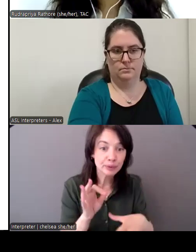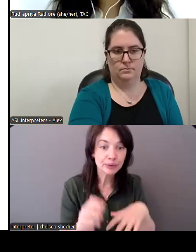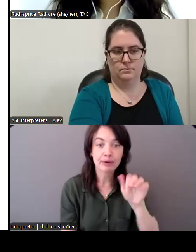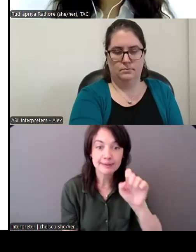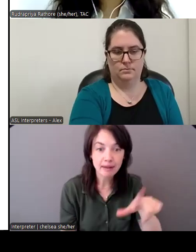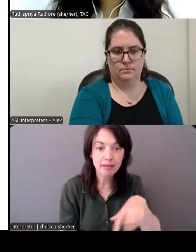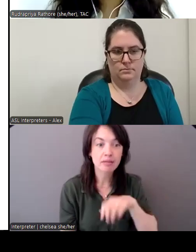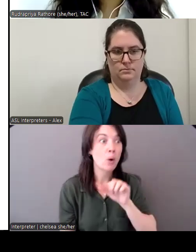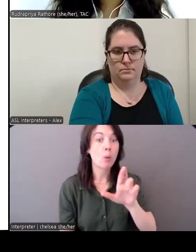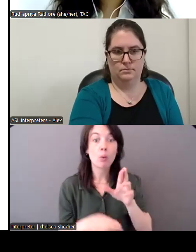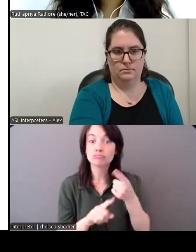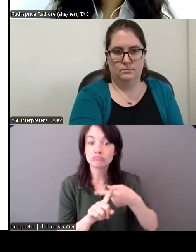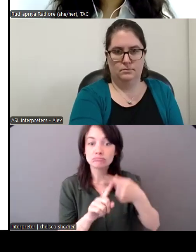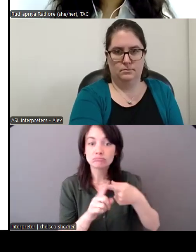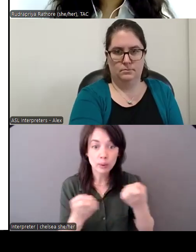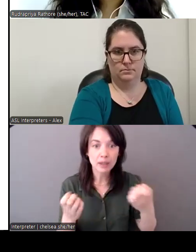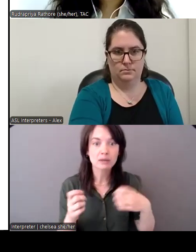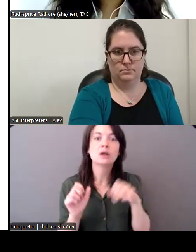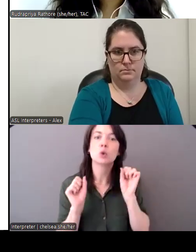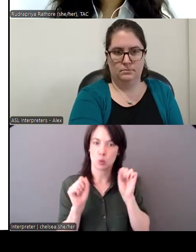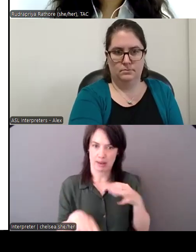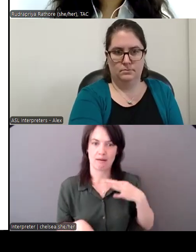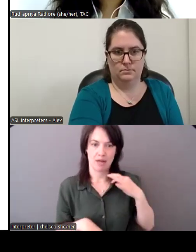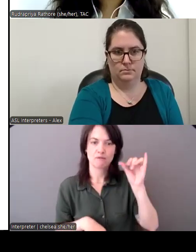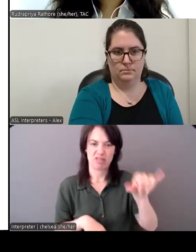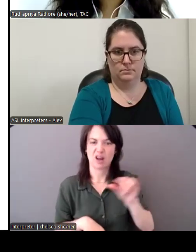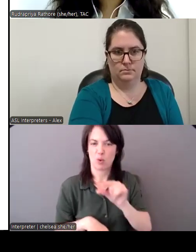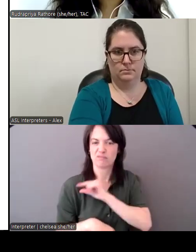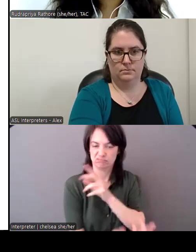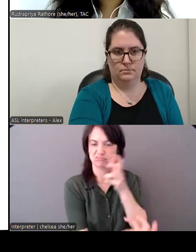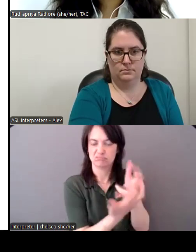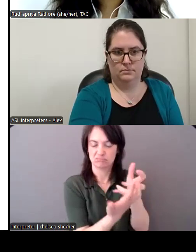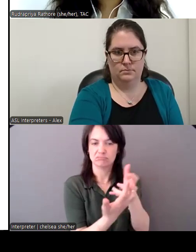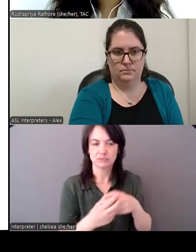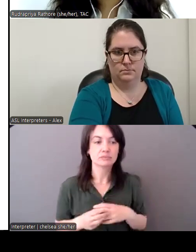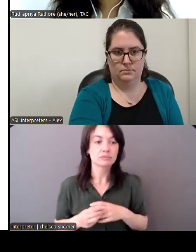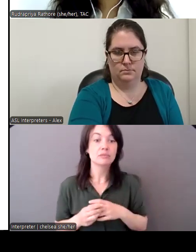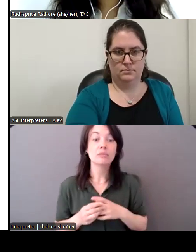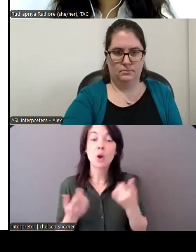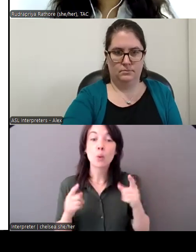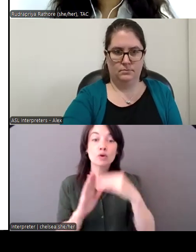are all eligible in the application you need to describe the accommodation that you require and